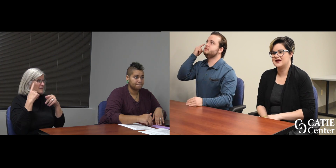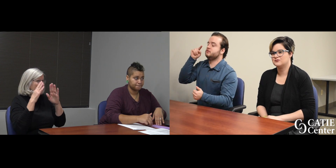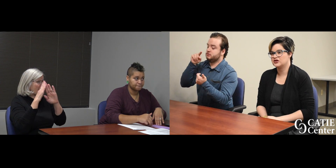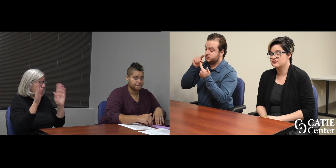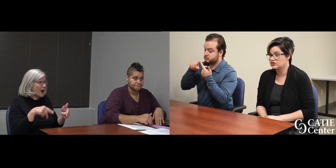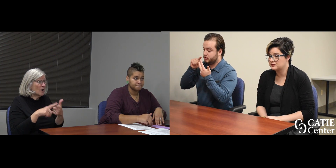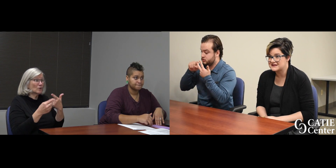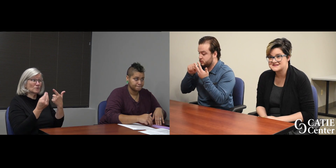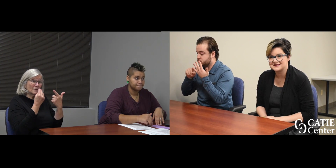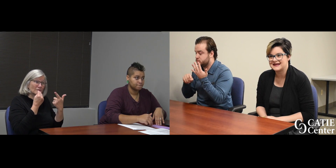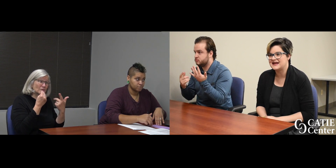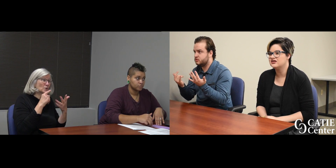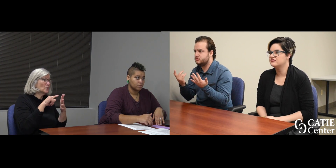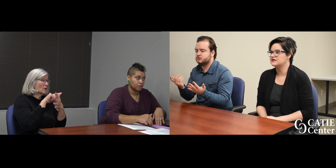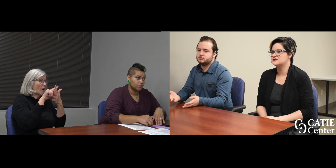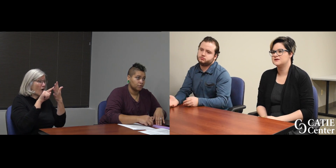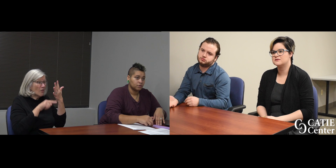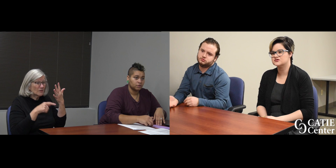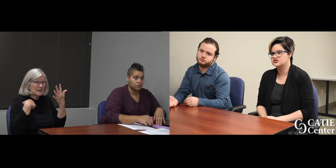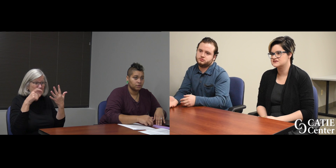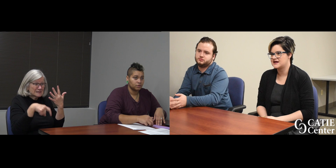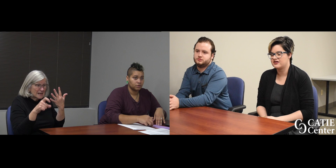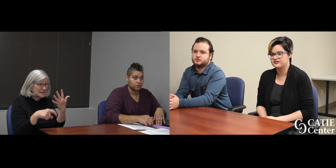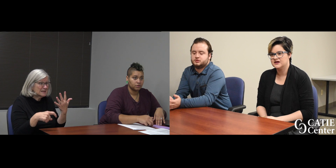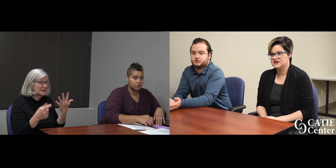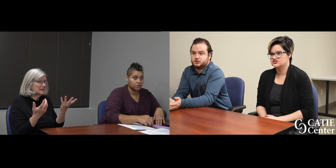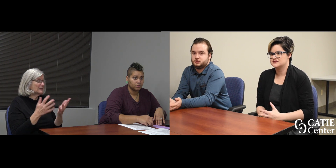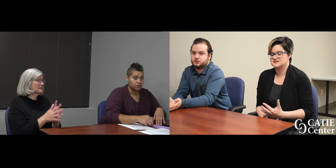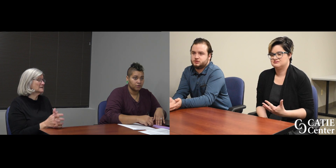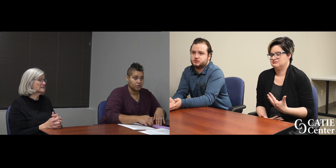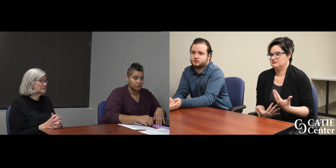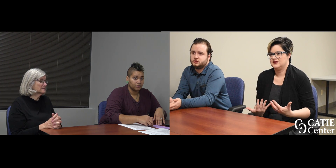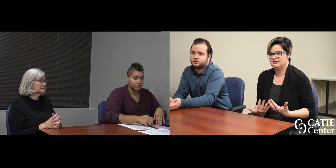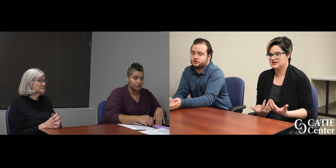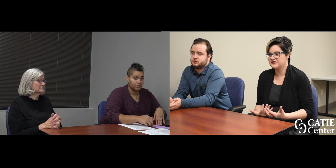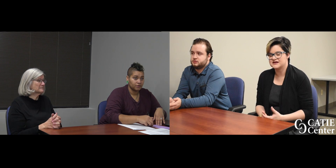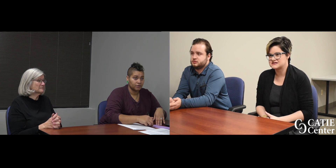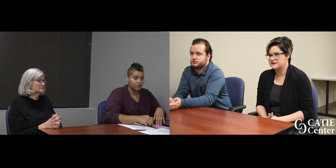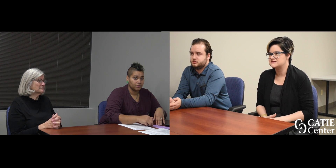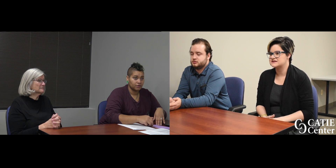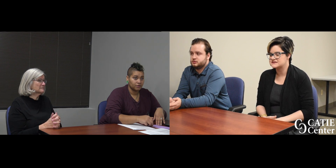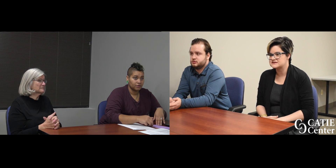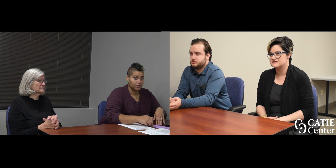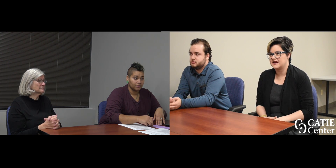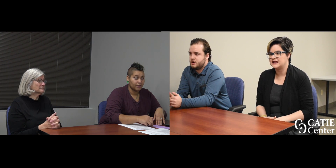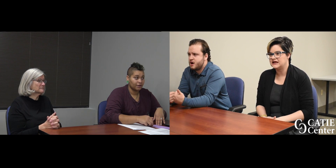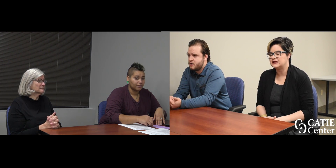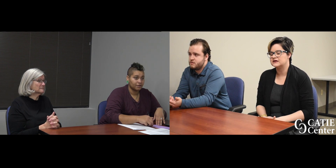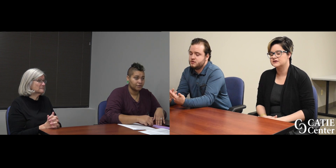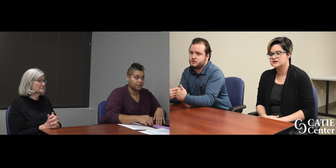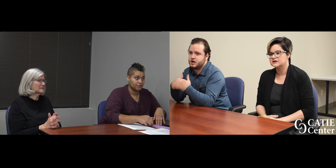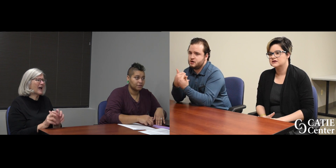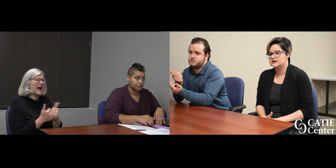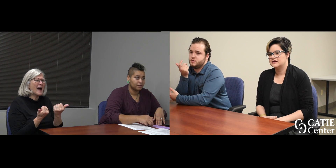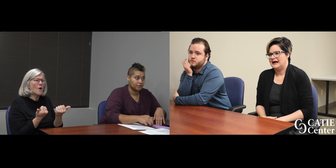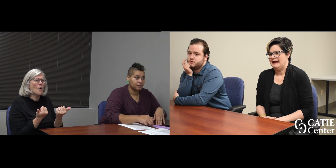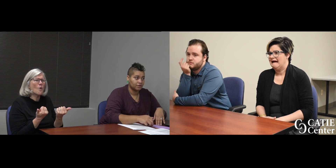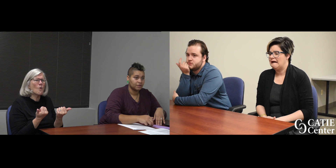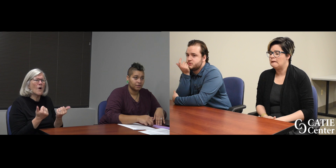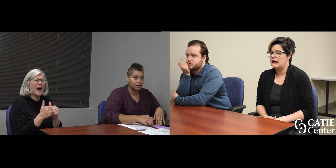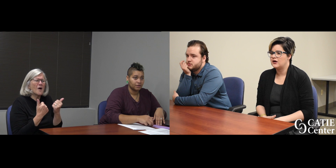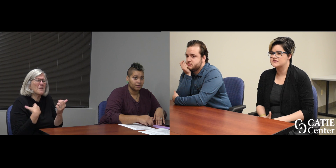and I won't be able to just living expenses that I need.